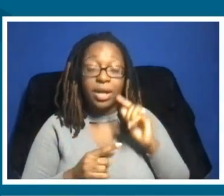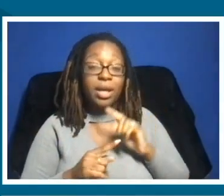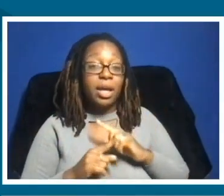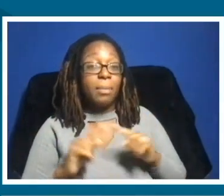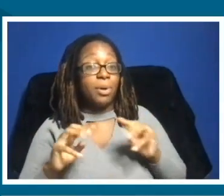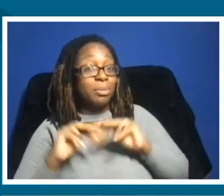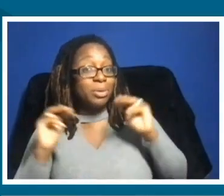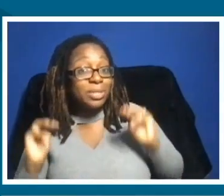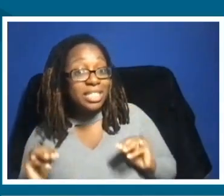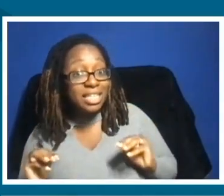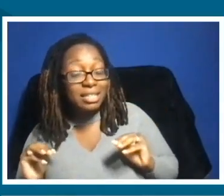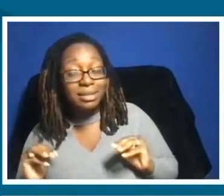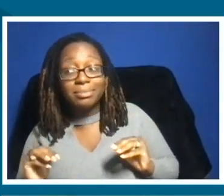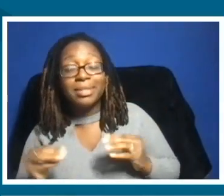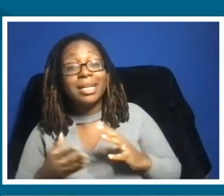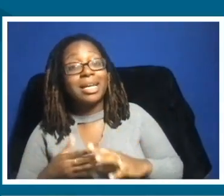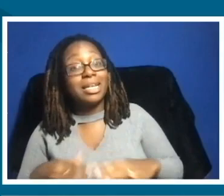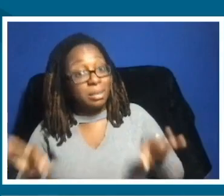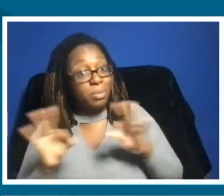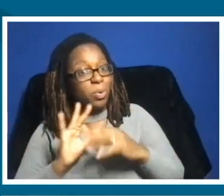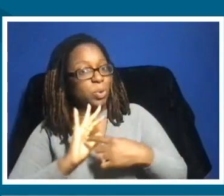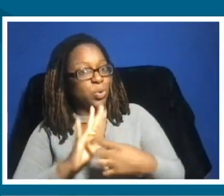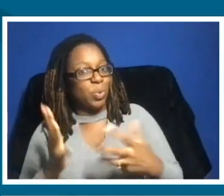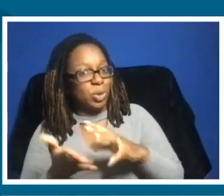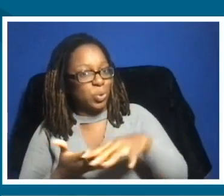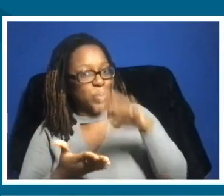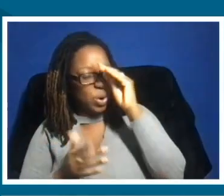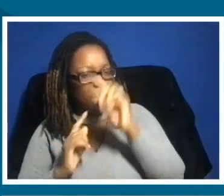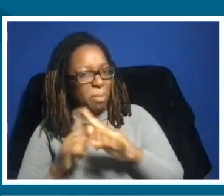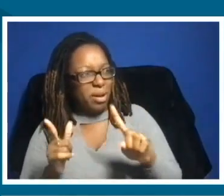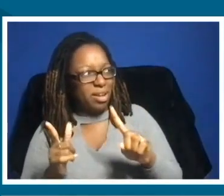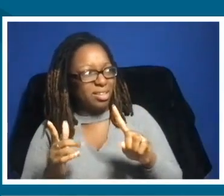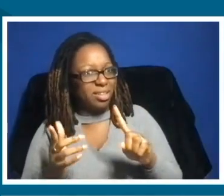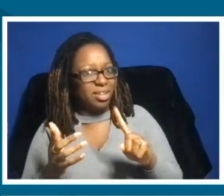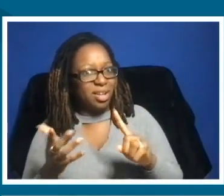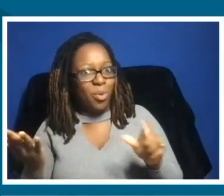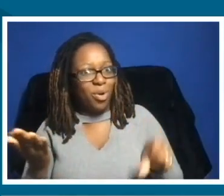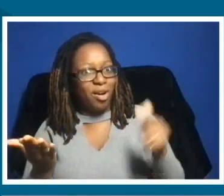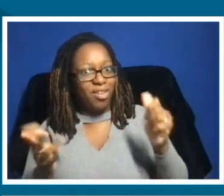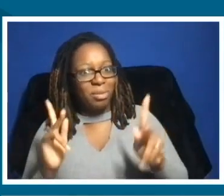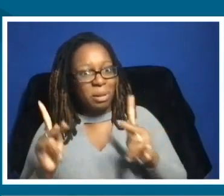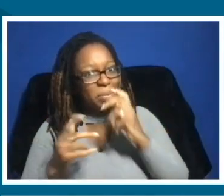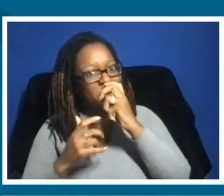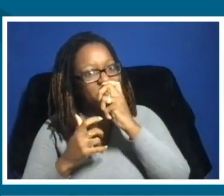what you've learned but also that anybody else cares about it you know